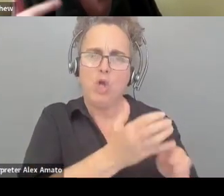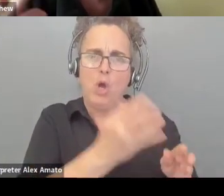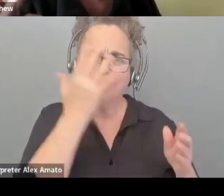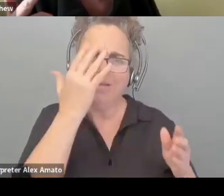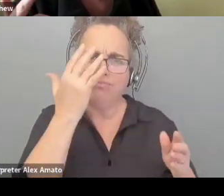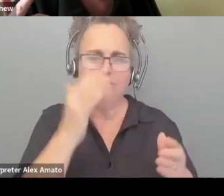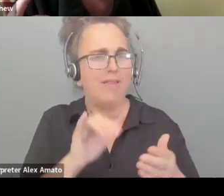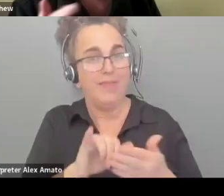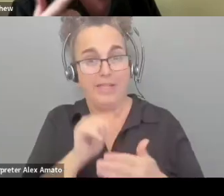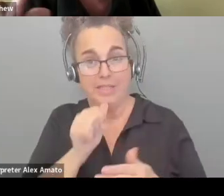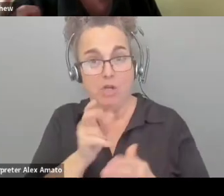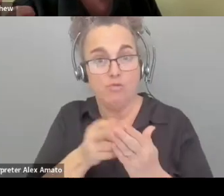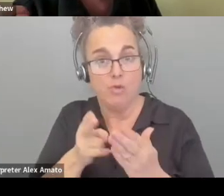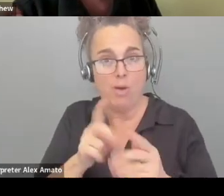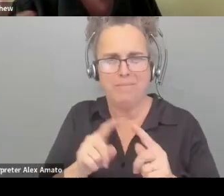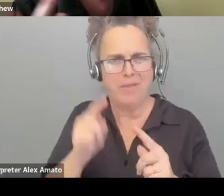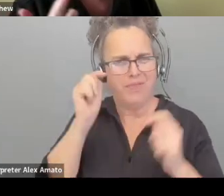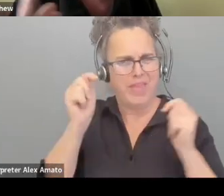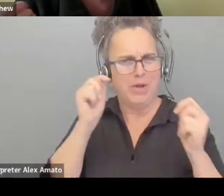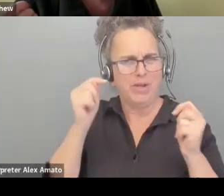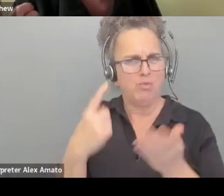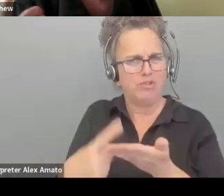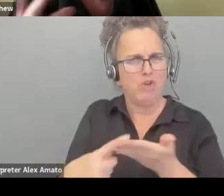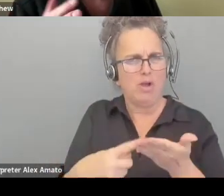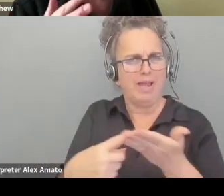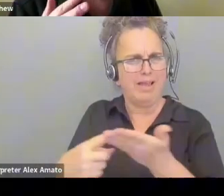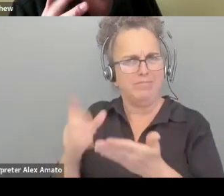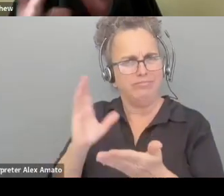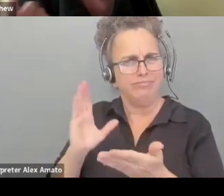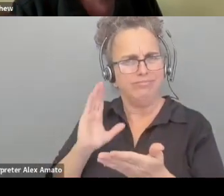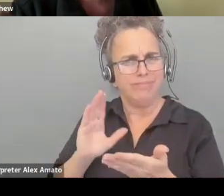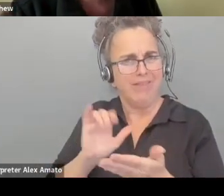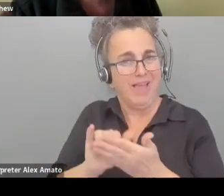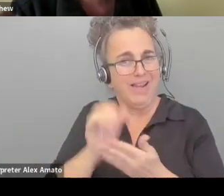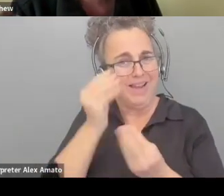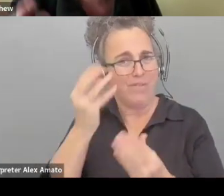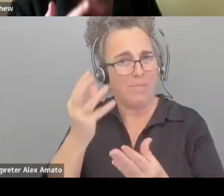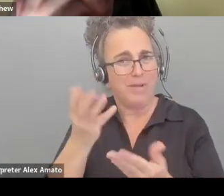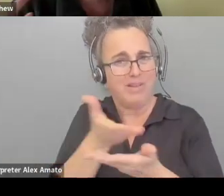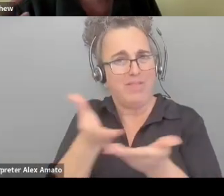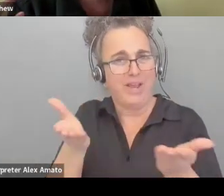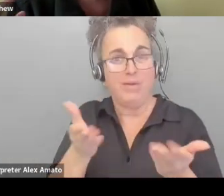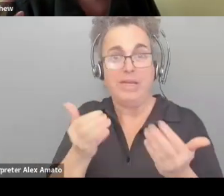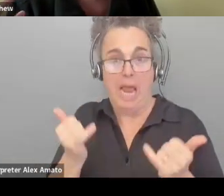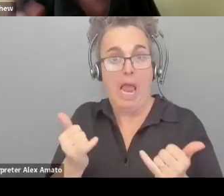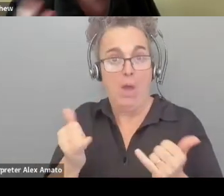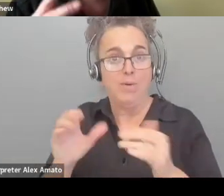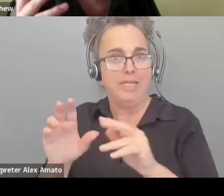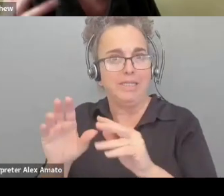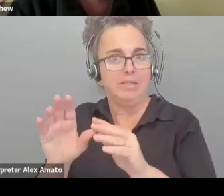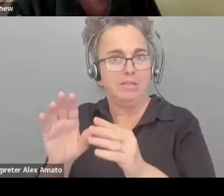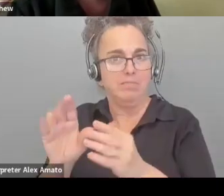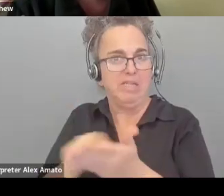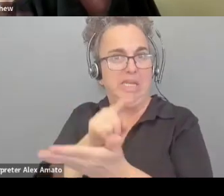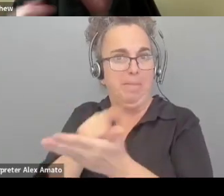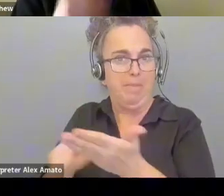but this is a major theory that people were talking about for a while. And even though it's debunked now, it still exists in this place